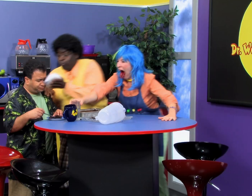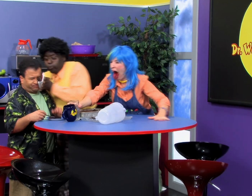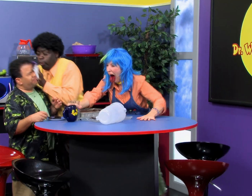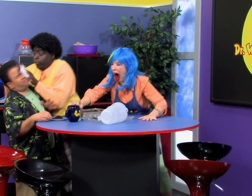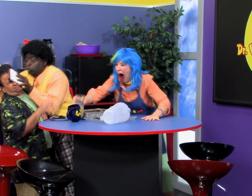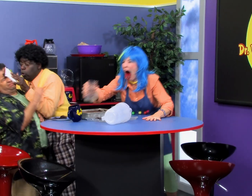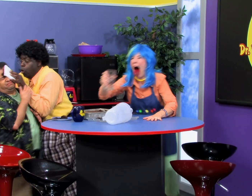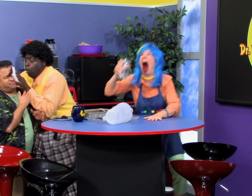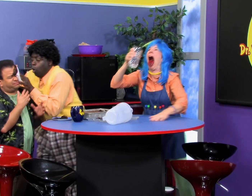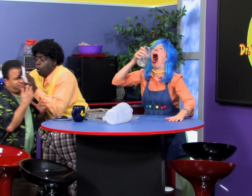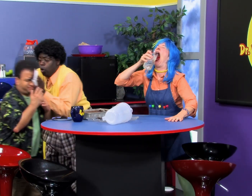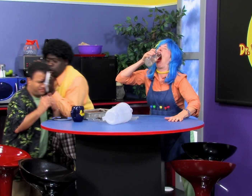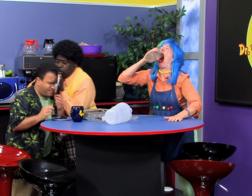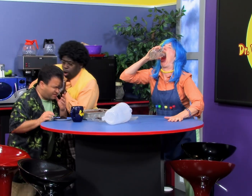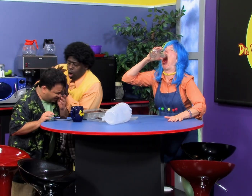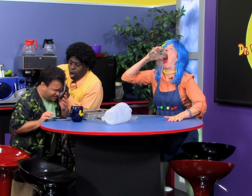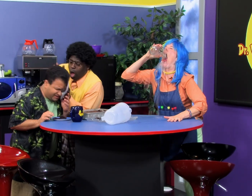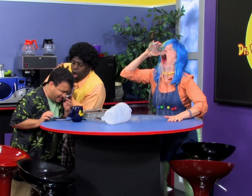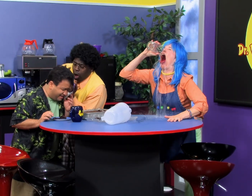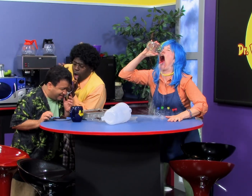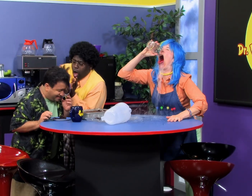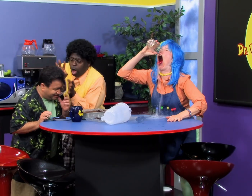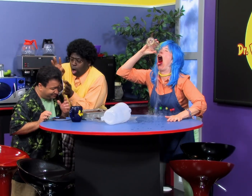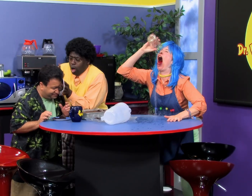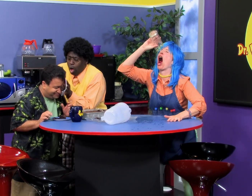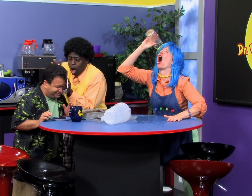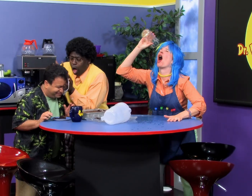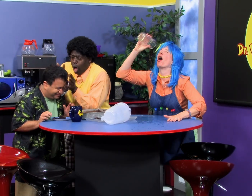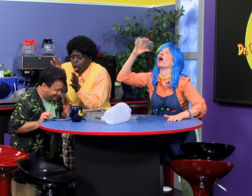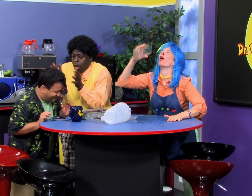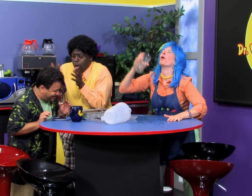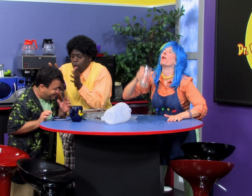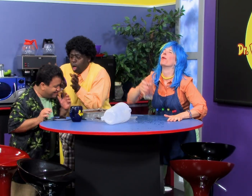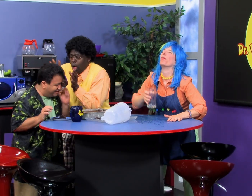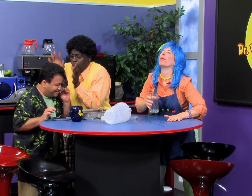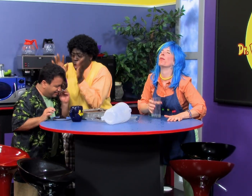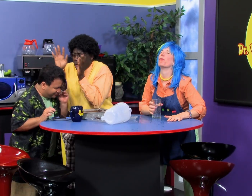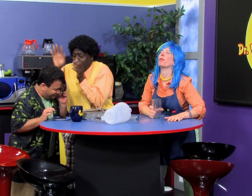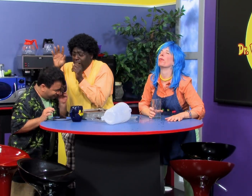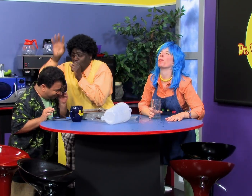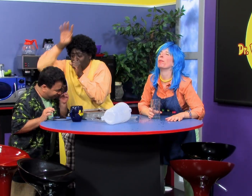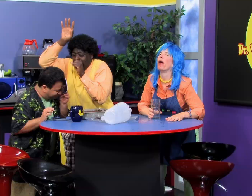OHHH.